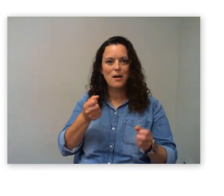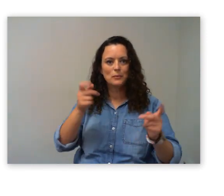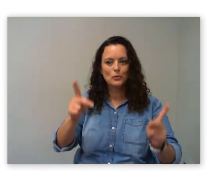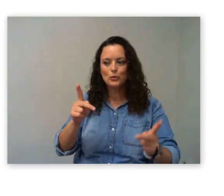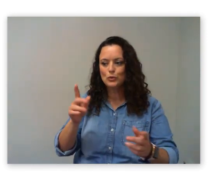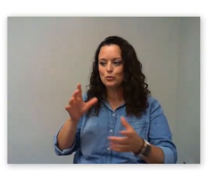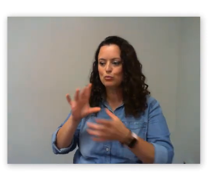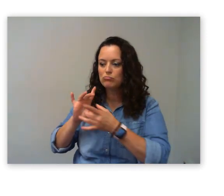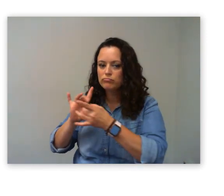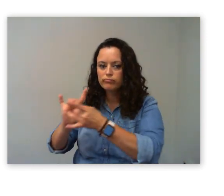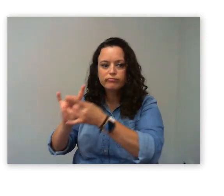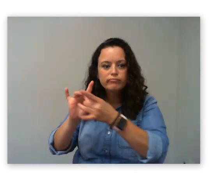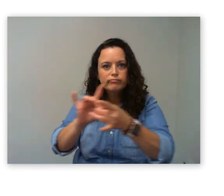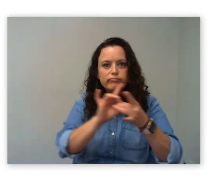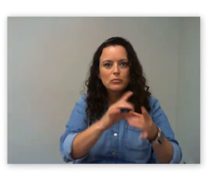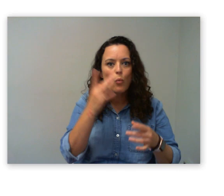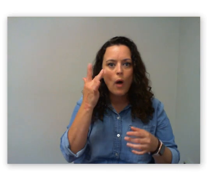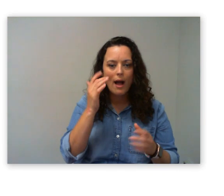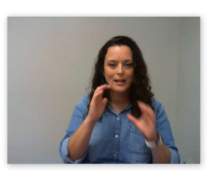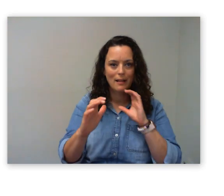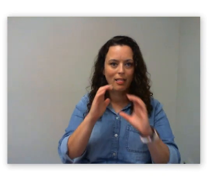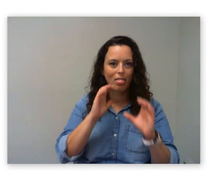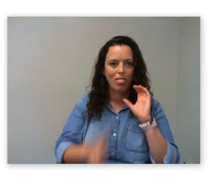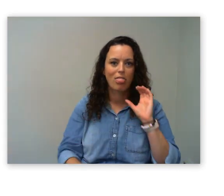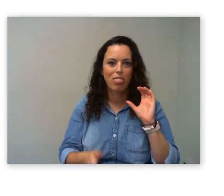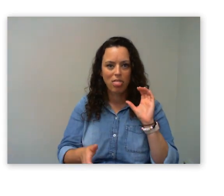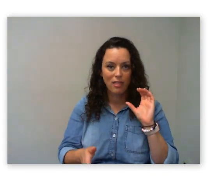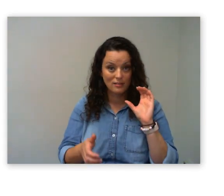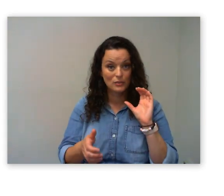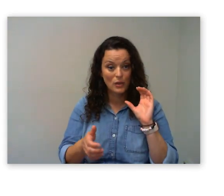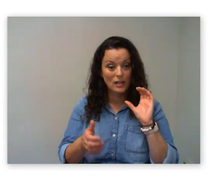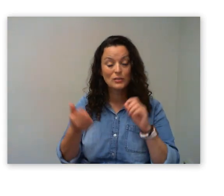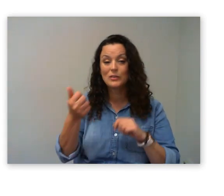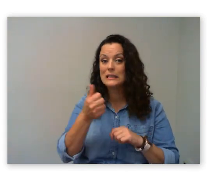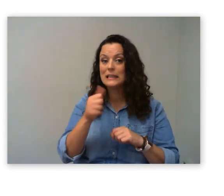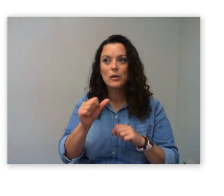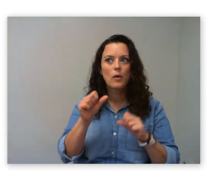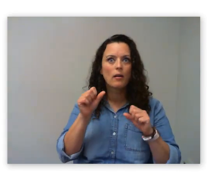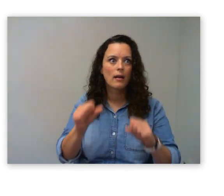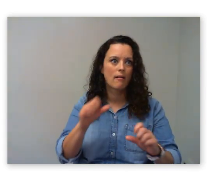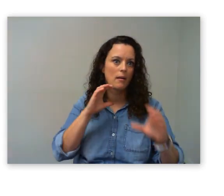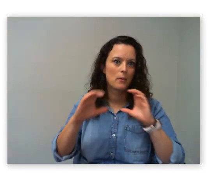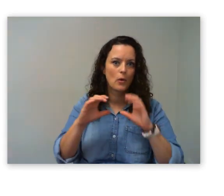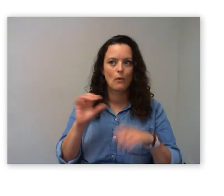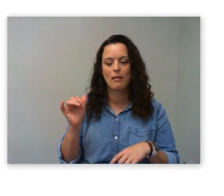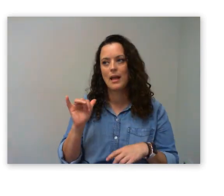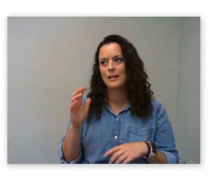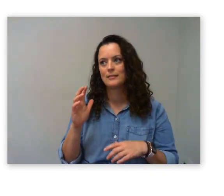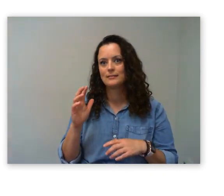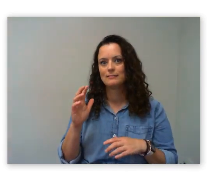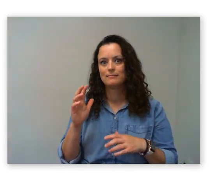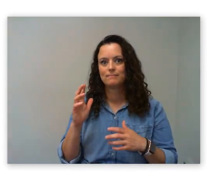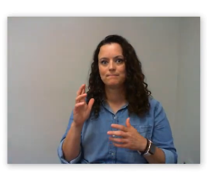because of communication so any way that you can communicate by you know showing a picture of your